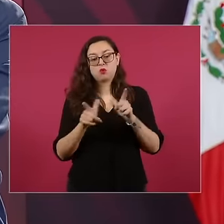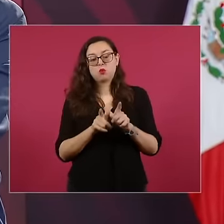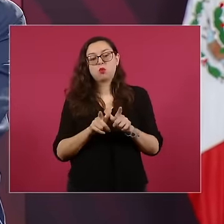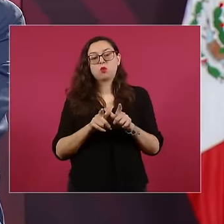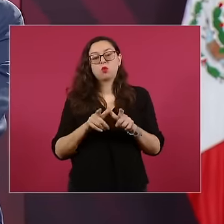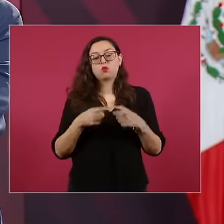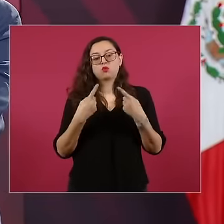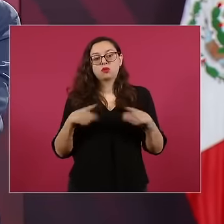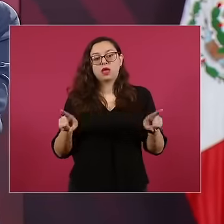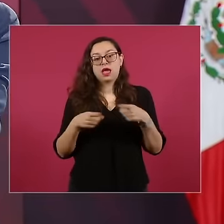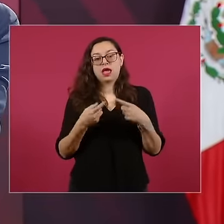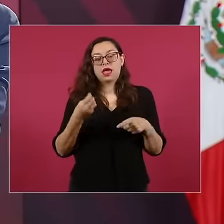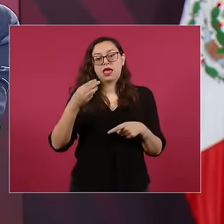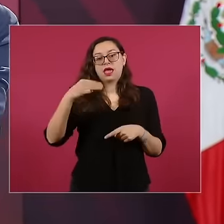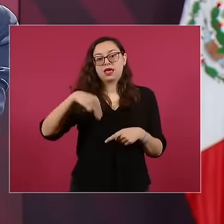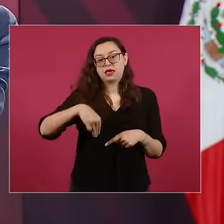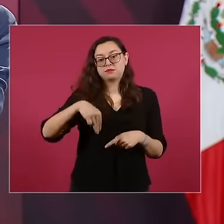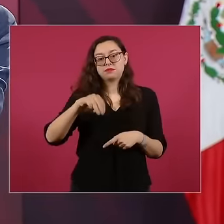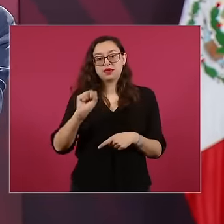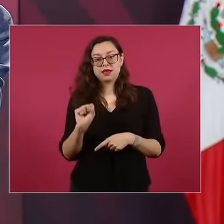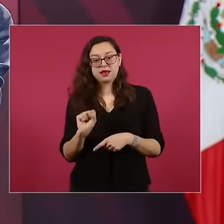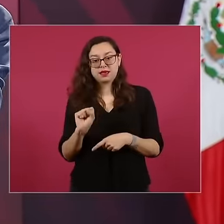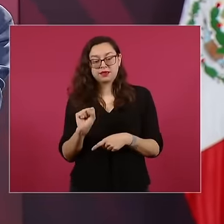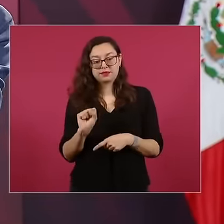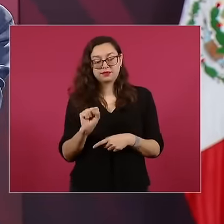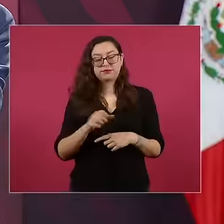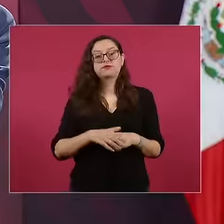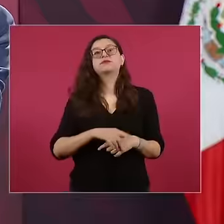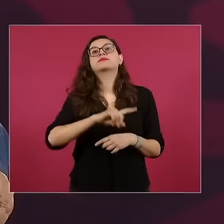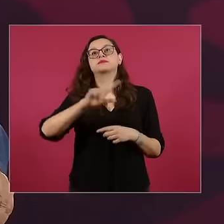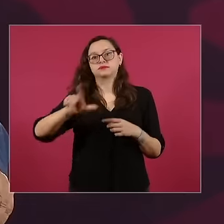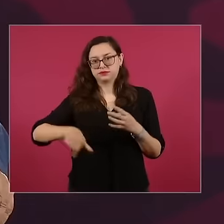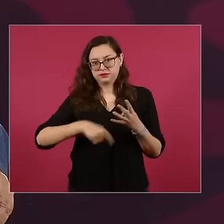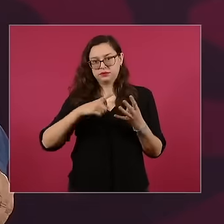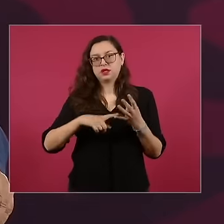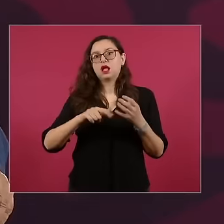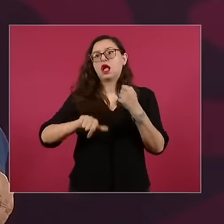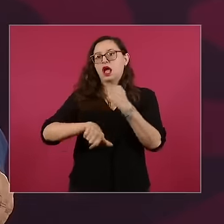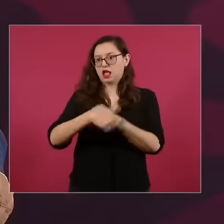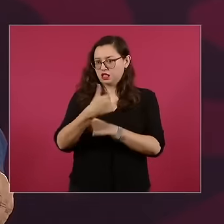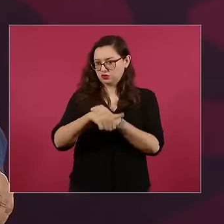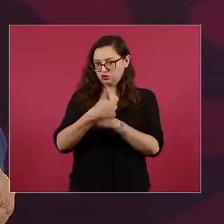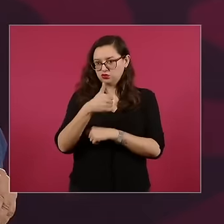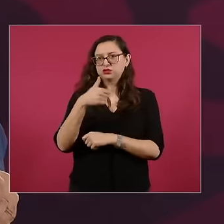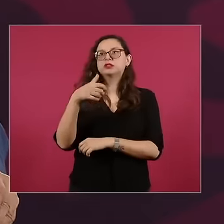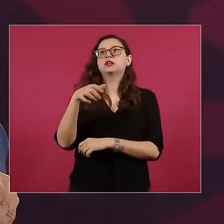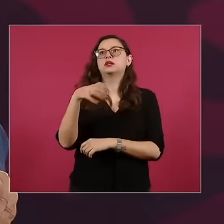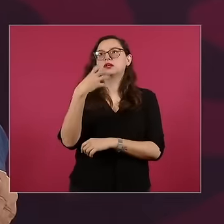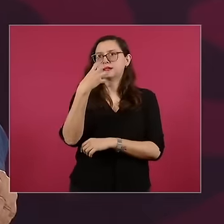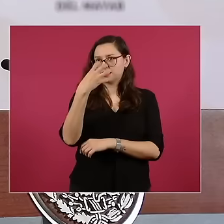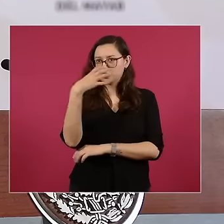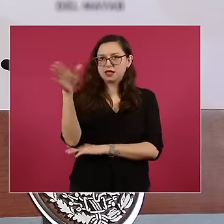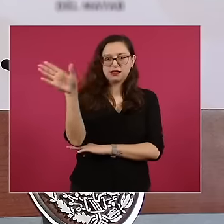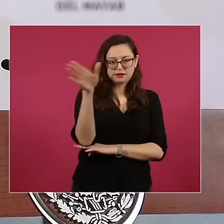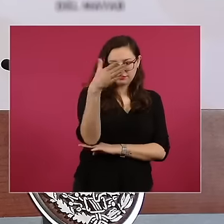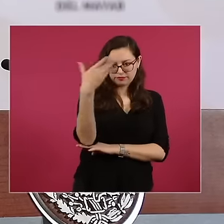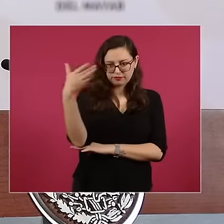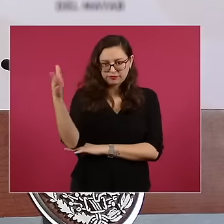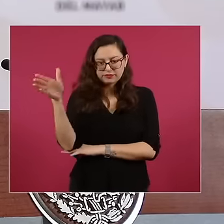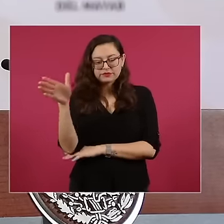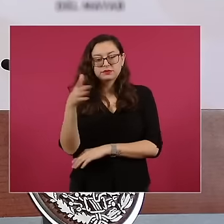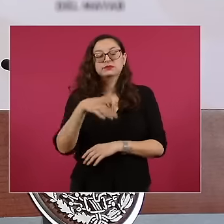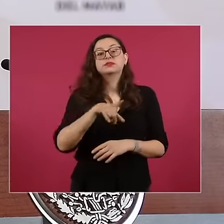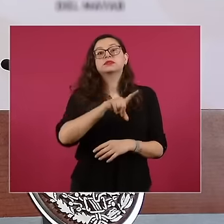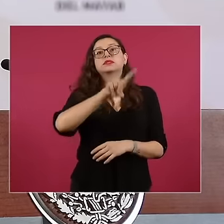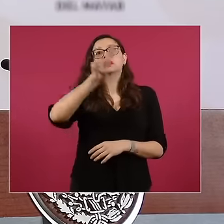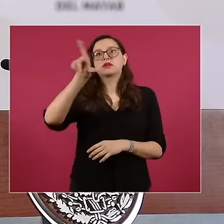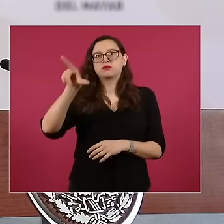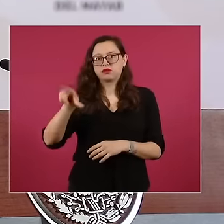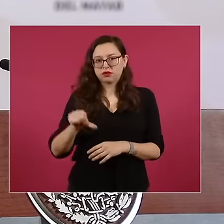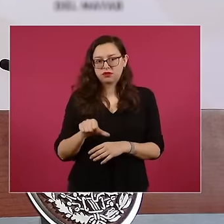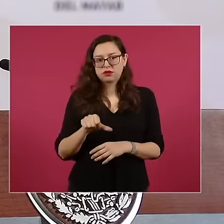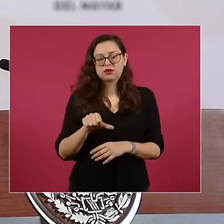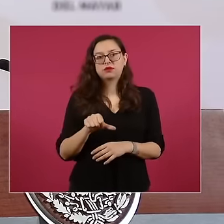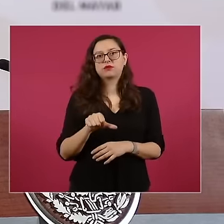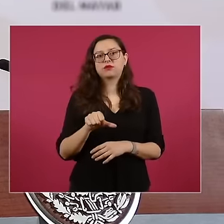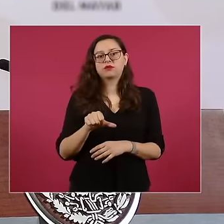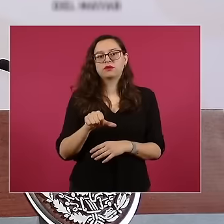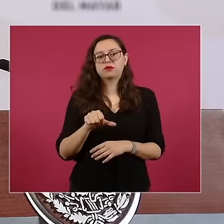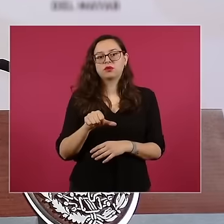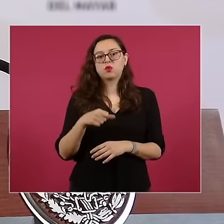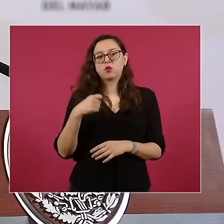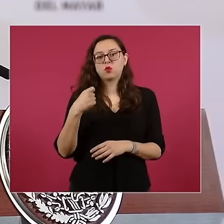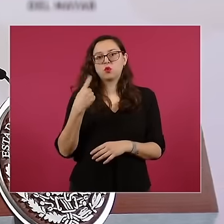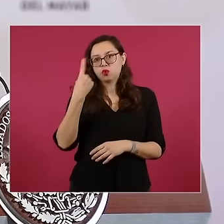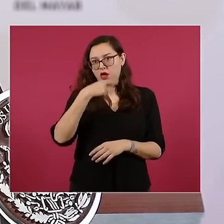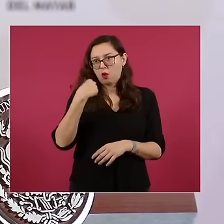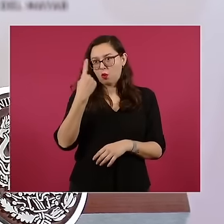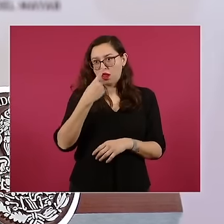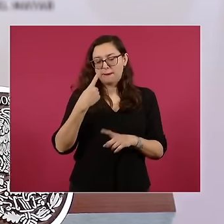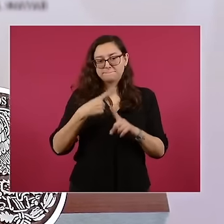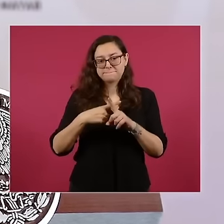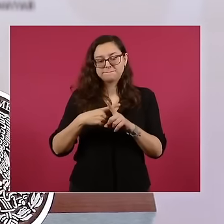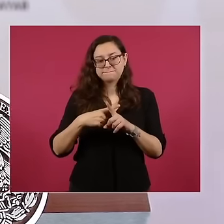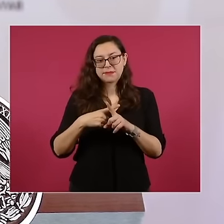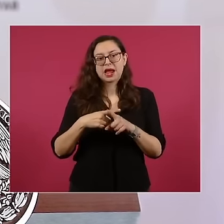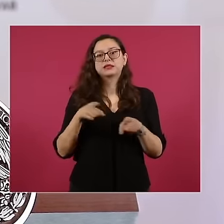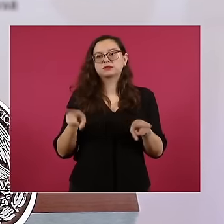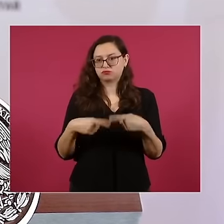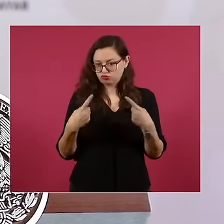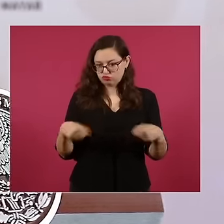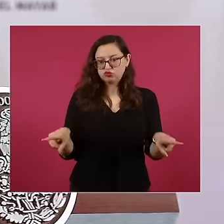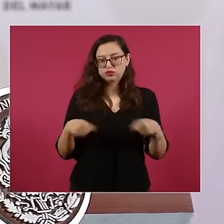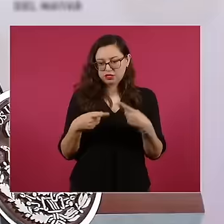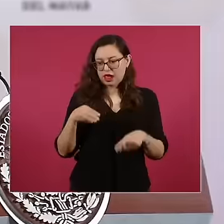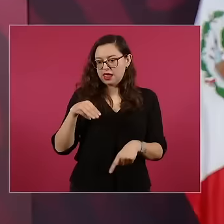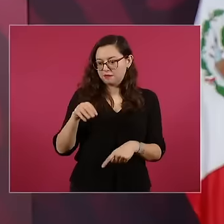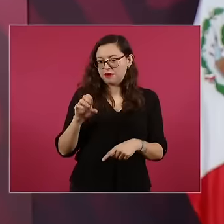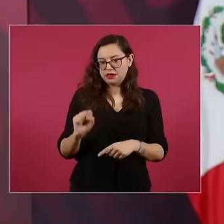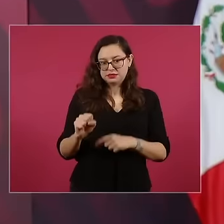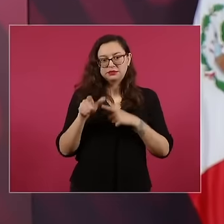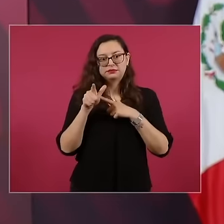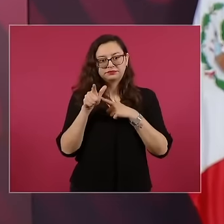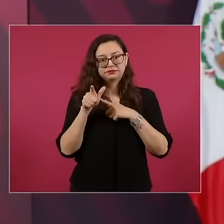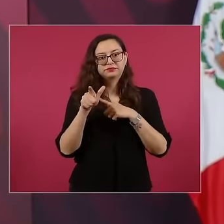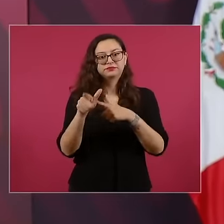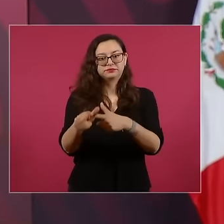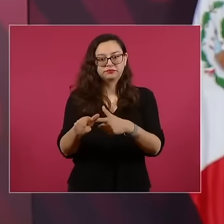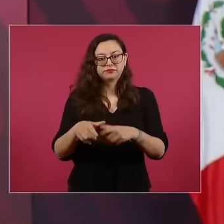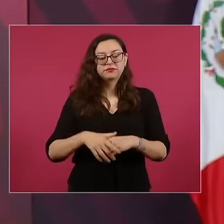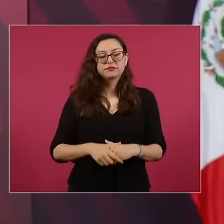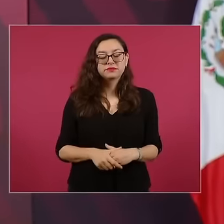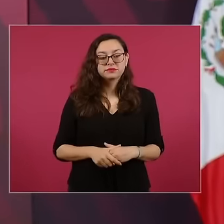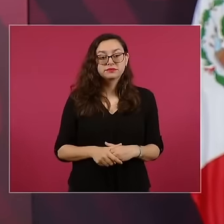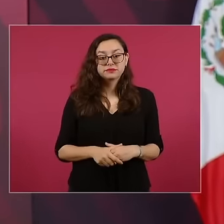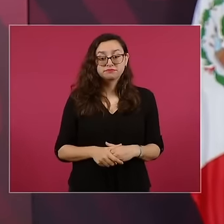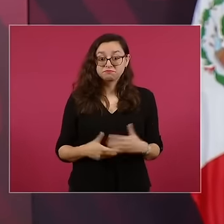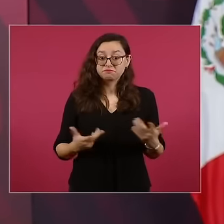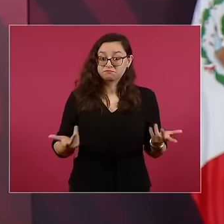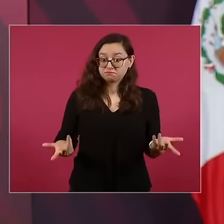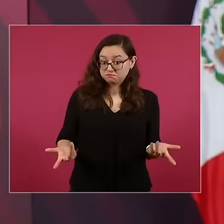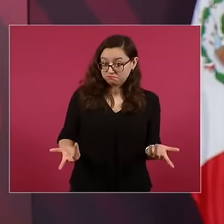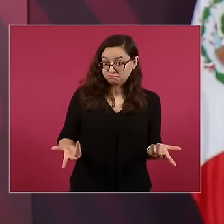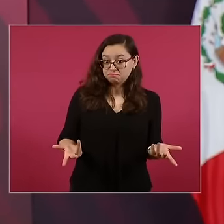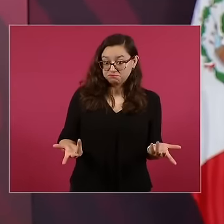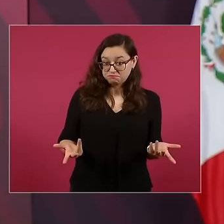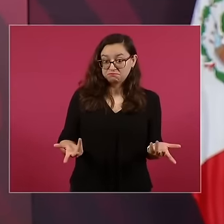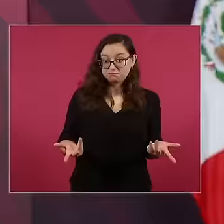and the shout and then eh the shout another hour with the MS Band So it's going to be